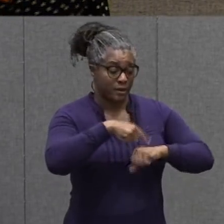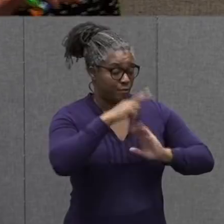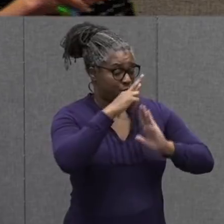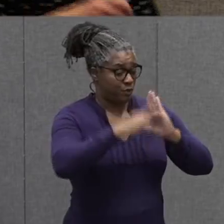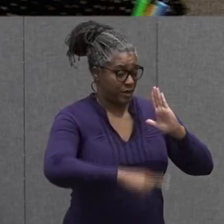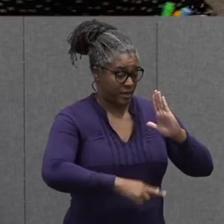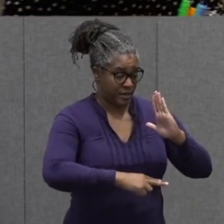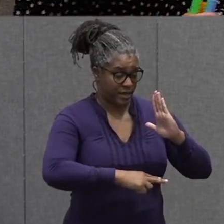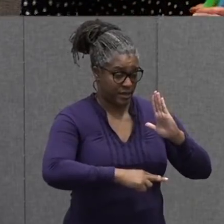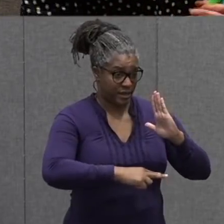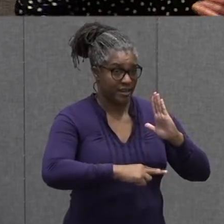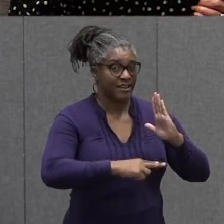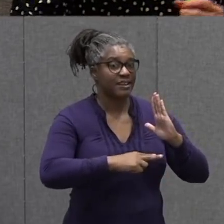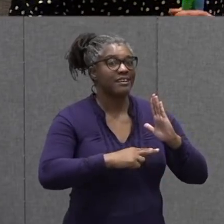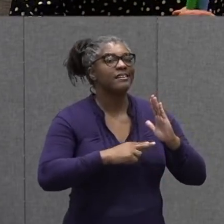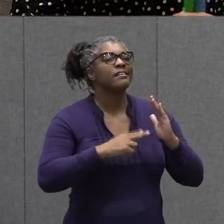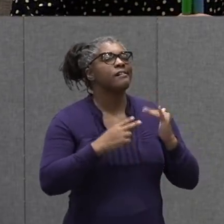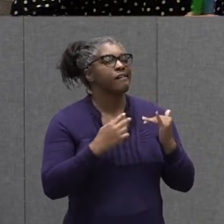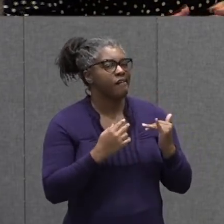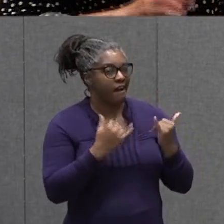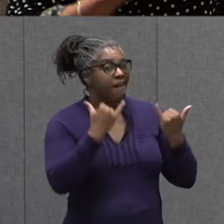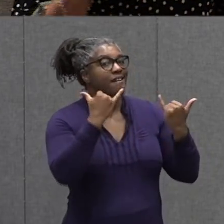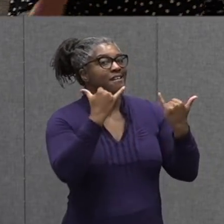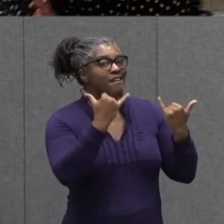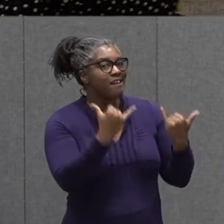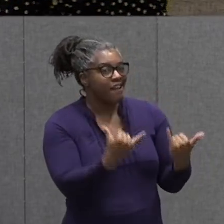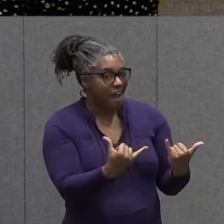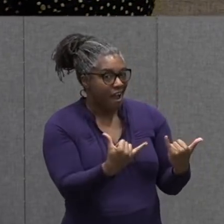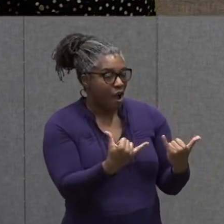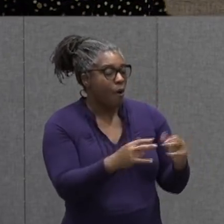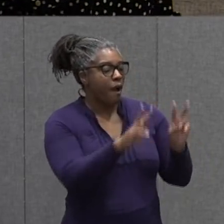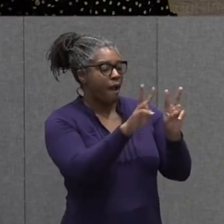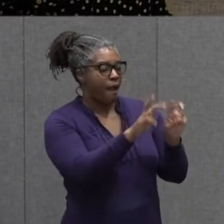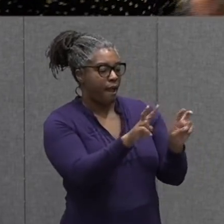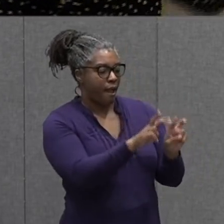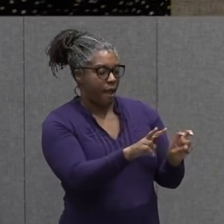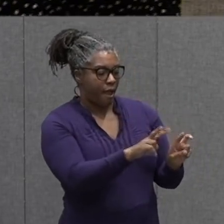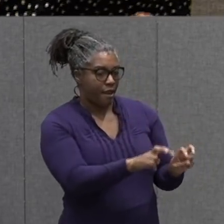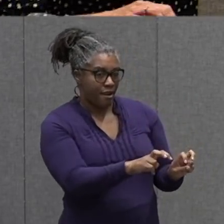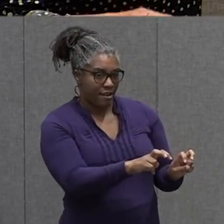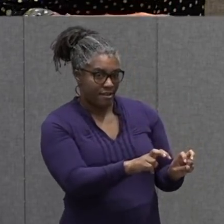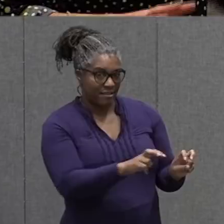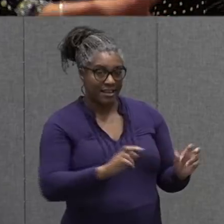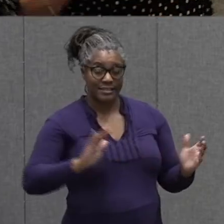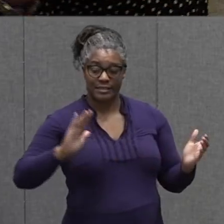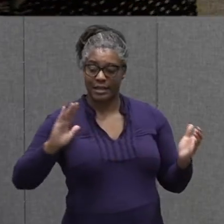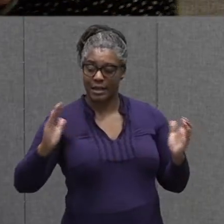that's when you get to analyze it and maybe compare it. So I'm gonna compare this